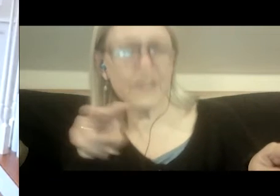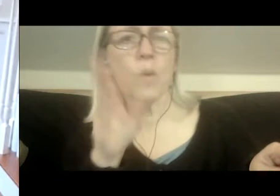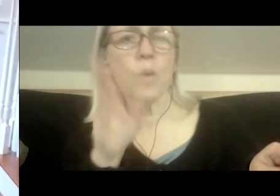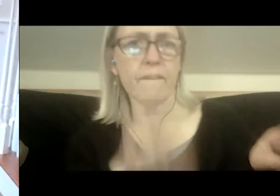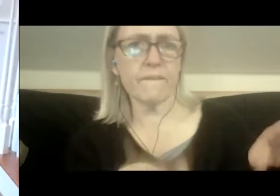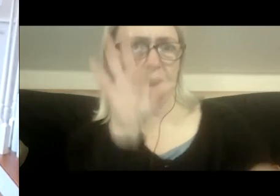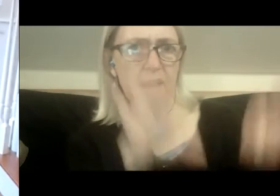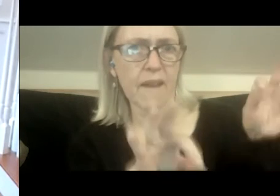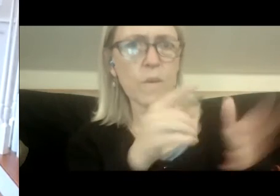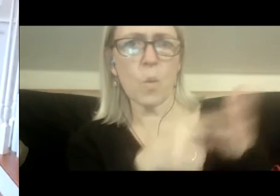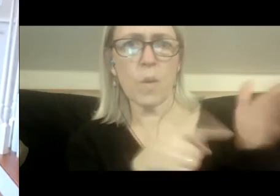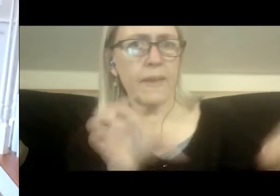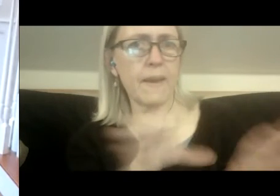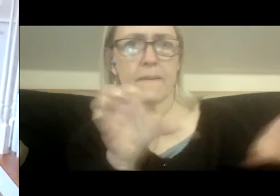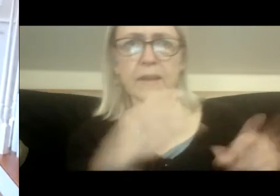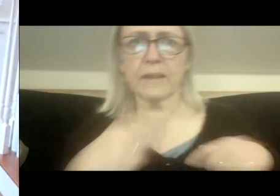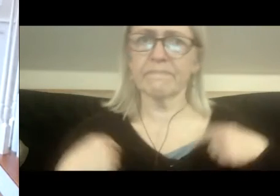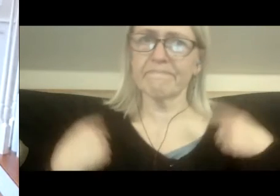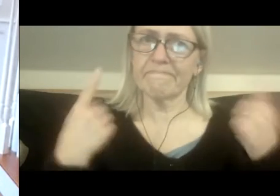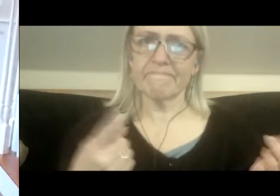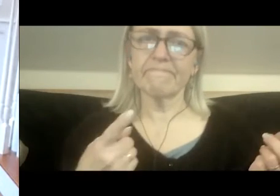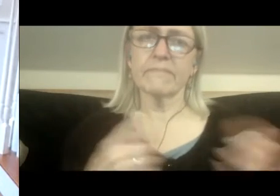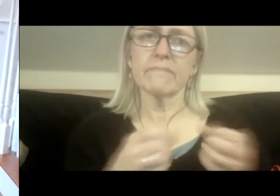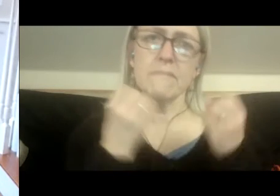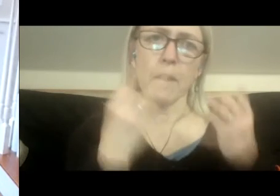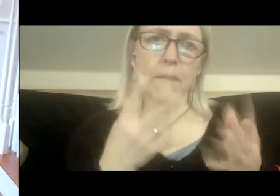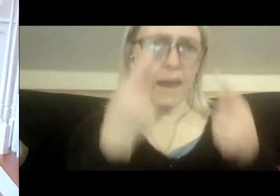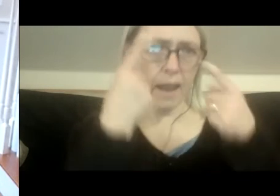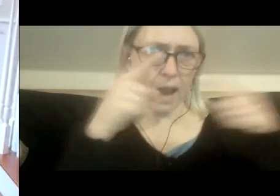Okay. Now let's acknowledge our Excellence Award winners.